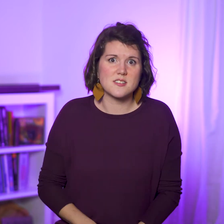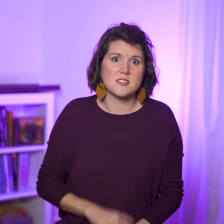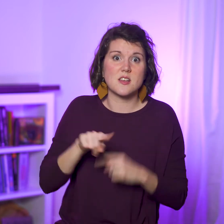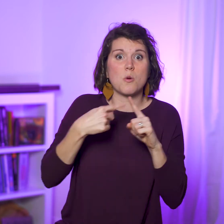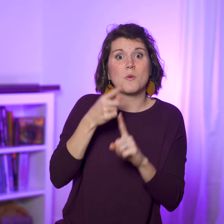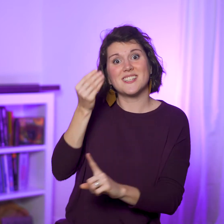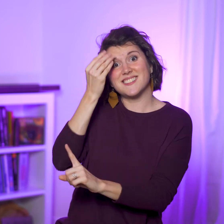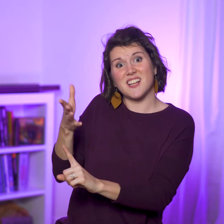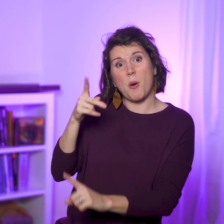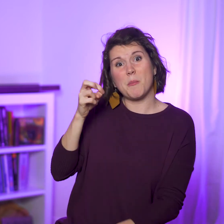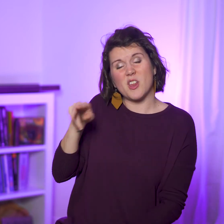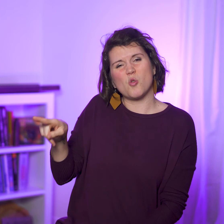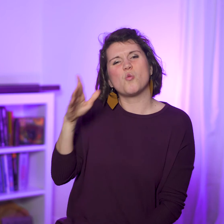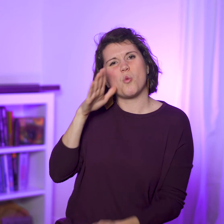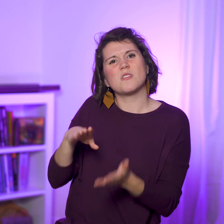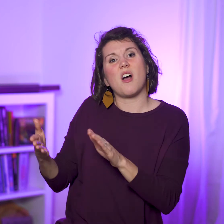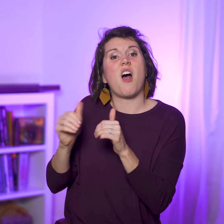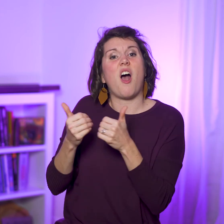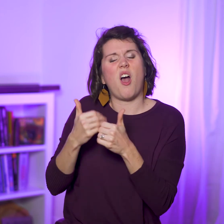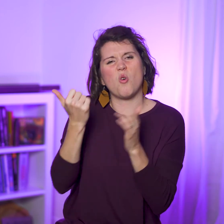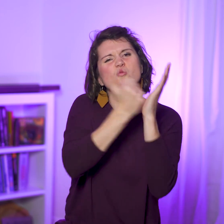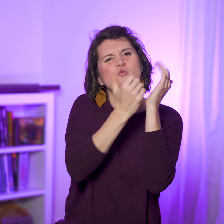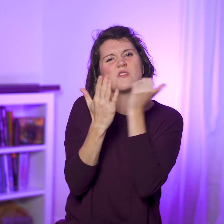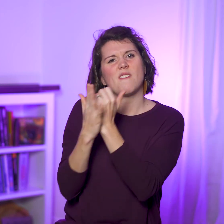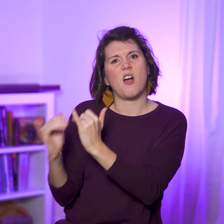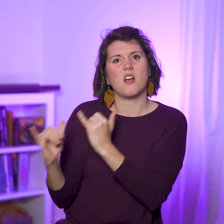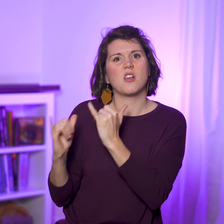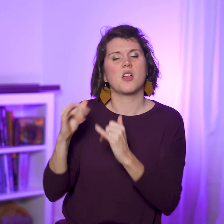When He tells Peter how he’ll die—he’ll be crucified too—